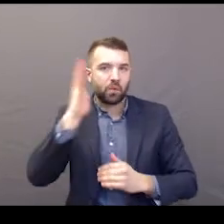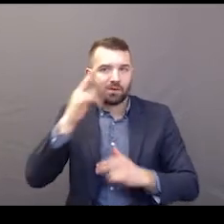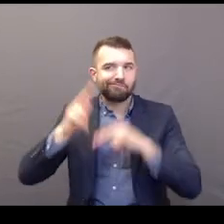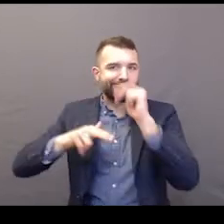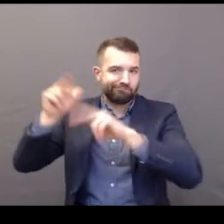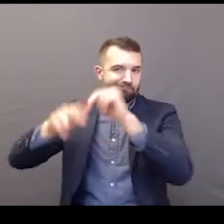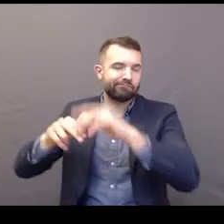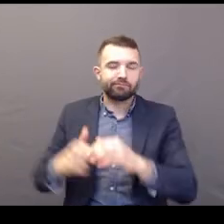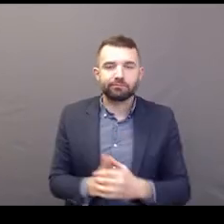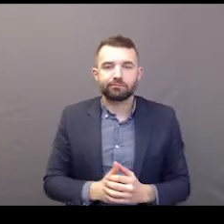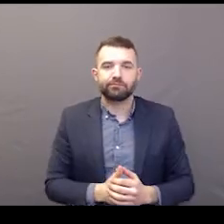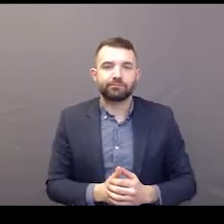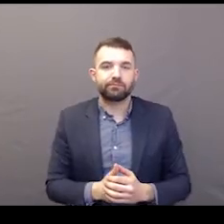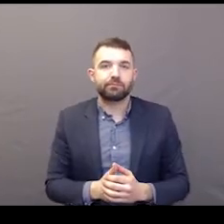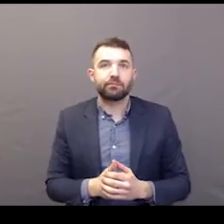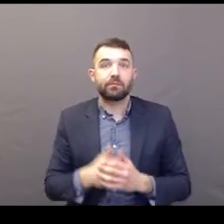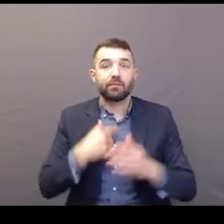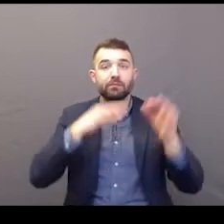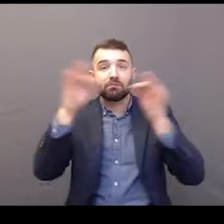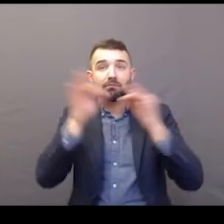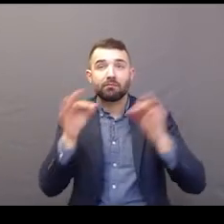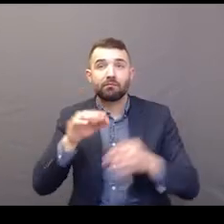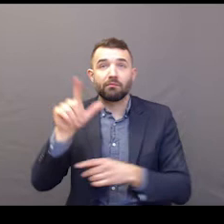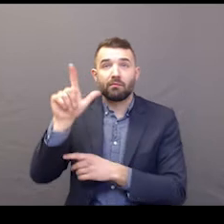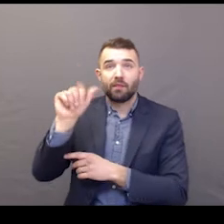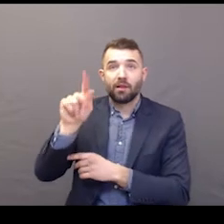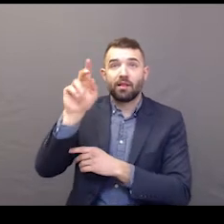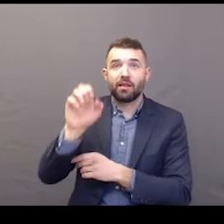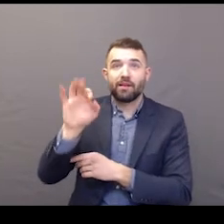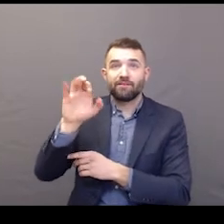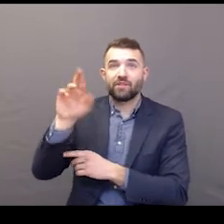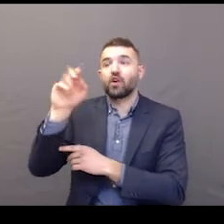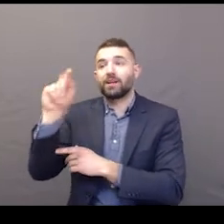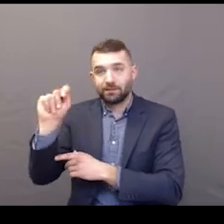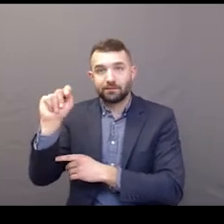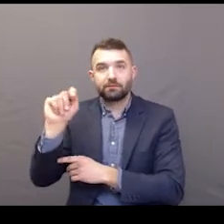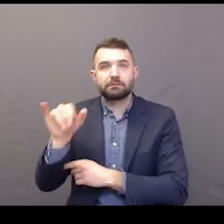our design in Lake Forest Park, all Park-and-Ride garages in our project are currently at 10%